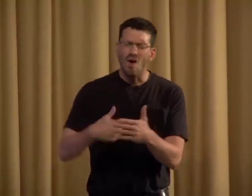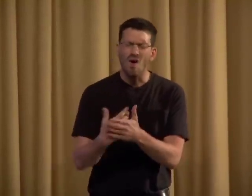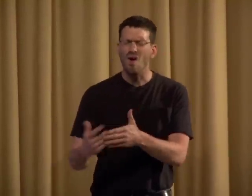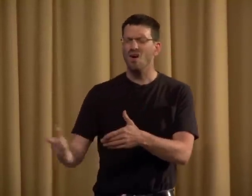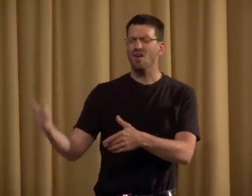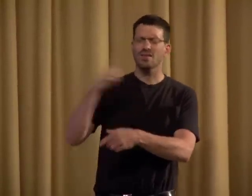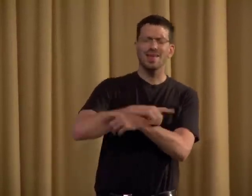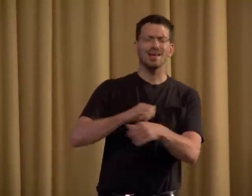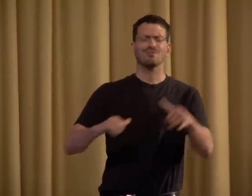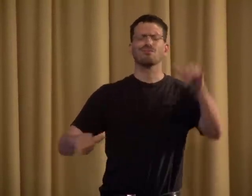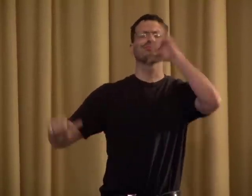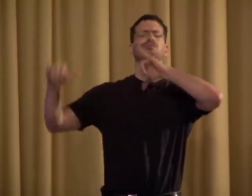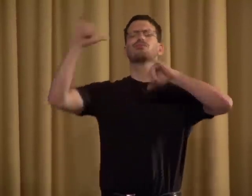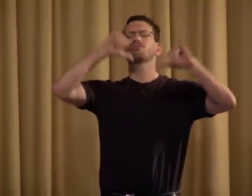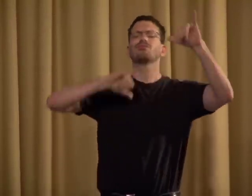The driver had been drinking all day. His driving got worse and worse, more and more erratic...he went into the brush, swerved back on the road and then: we crashed.